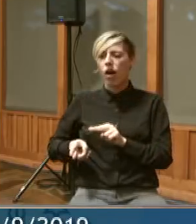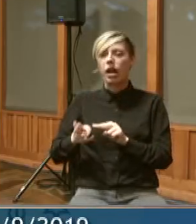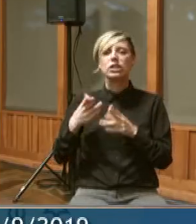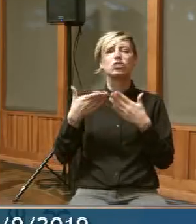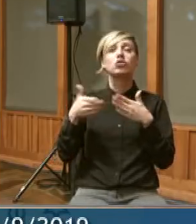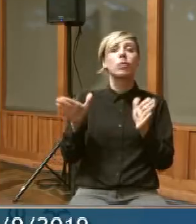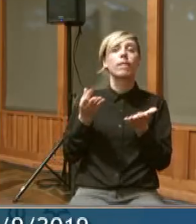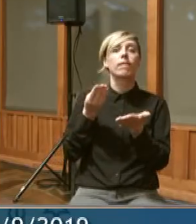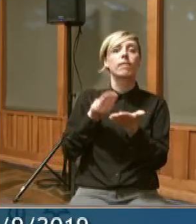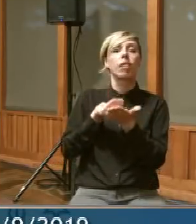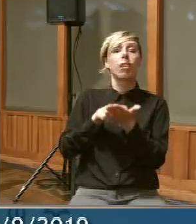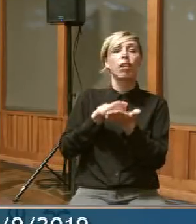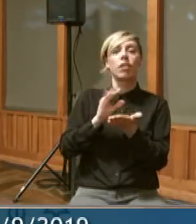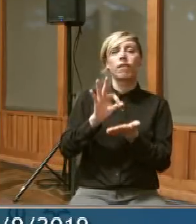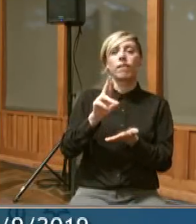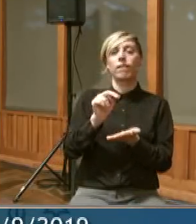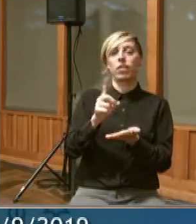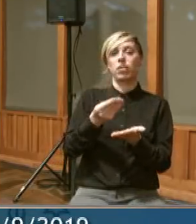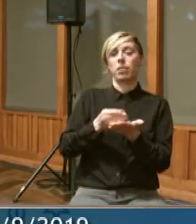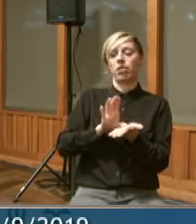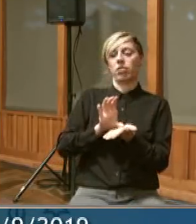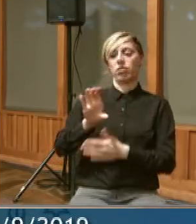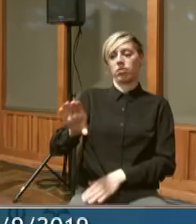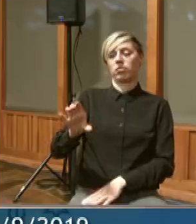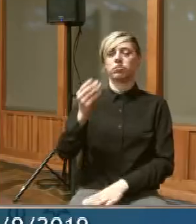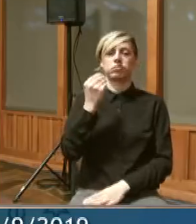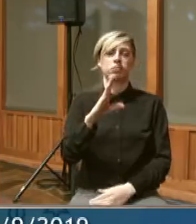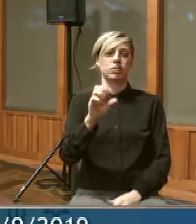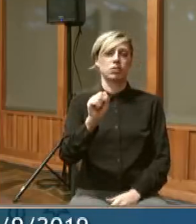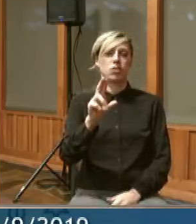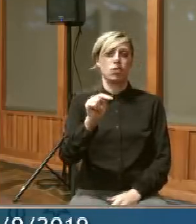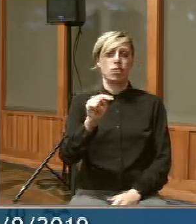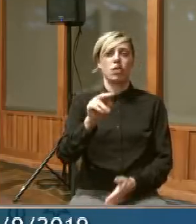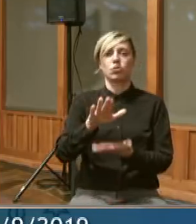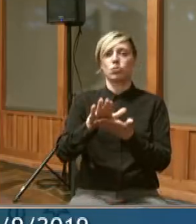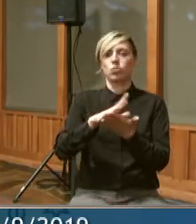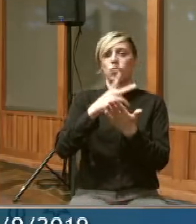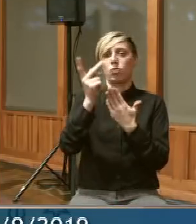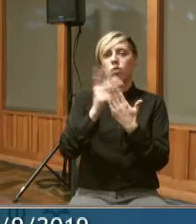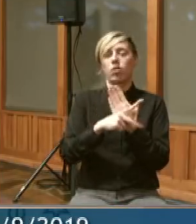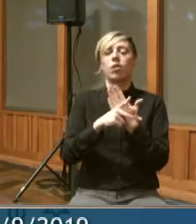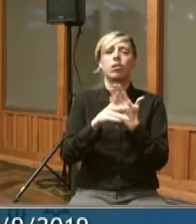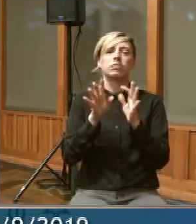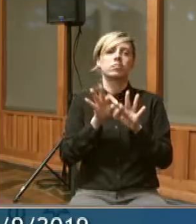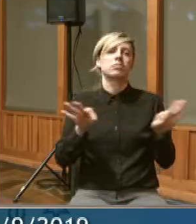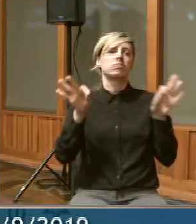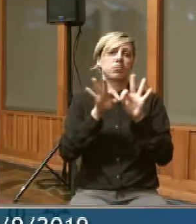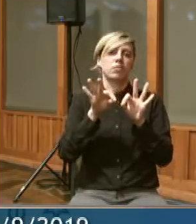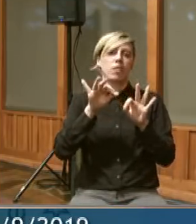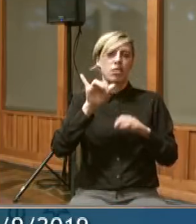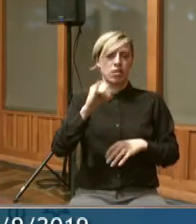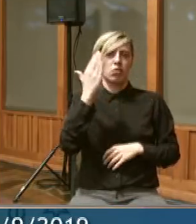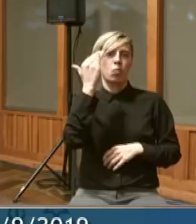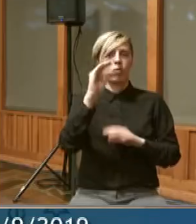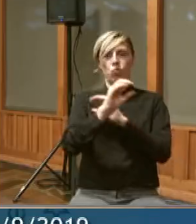AS A RESULT. WHAT WE DID IS WE PUT SOME GENERAL FUND MONEY INTO THEM TO MAKE THEM STRONGER.